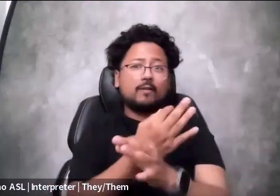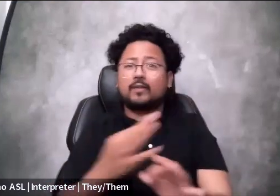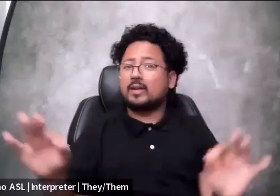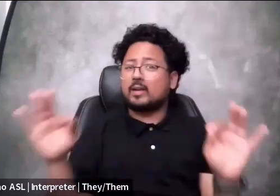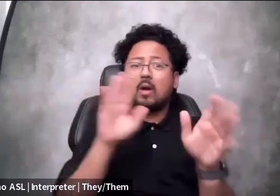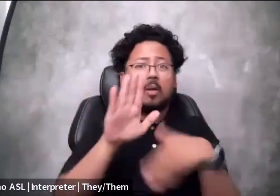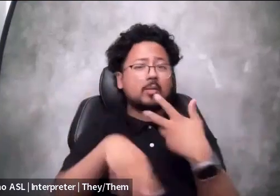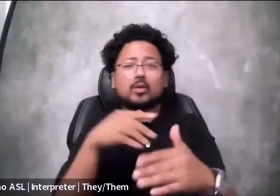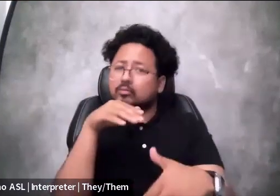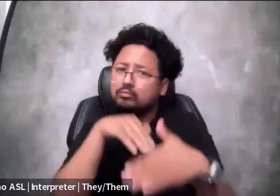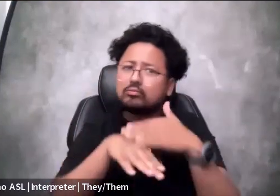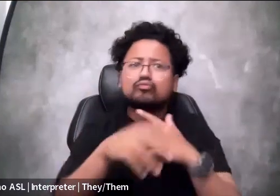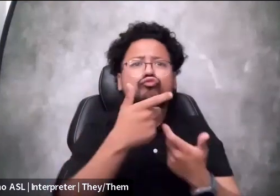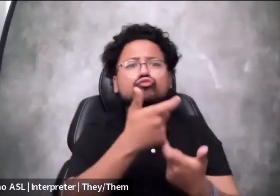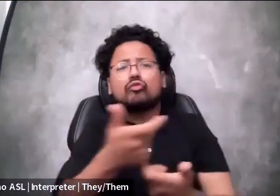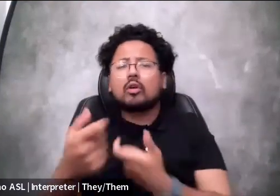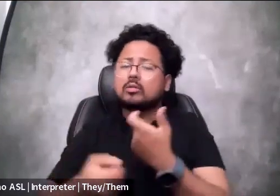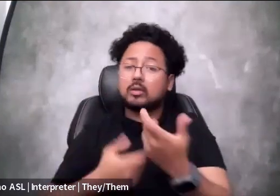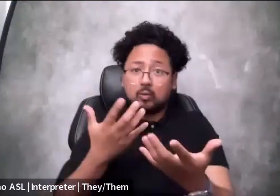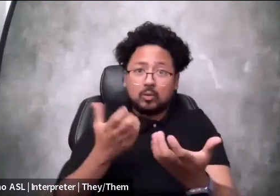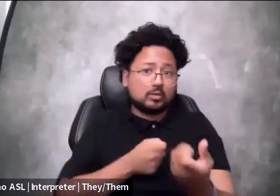attend them. If you would like to support this work further, you can go to